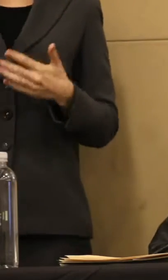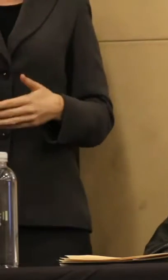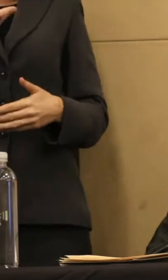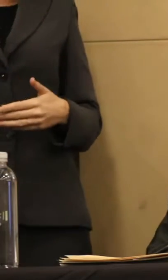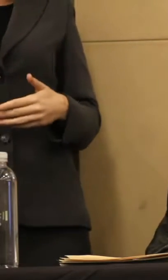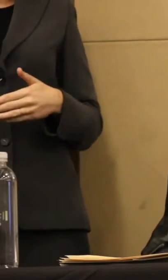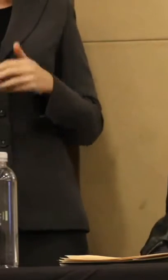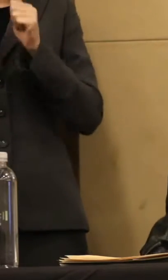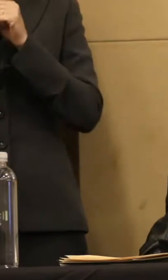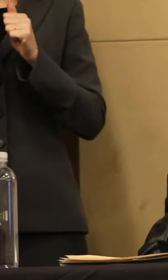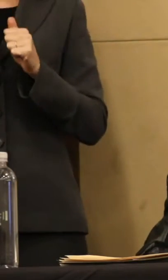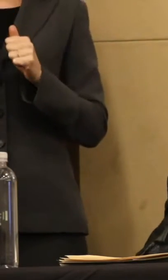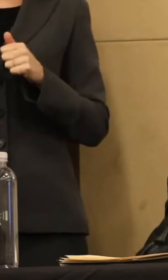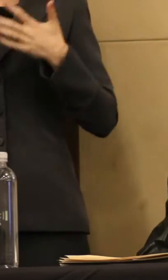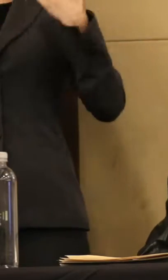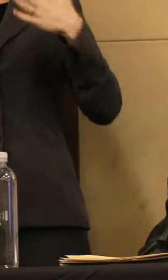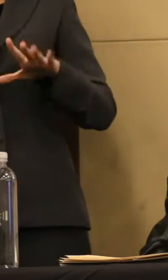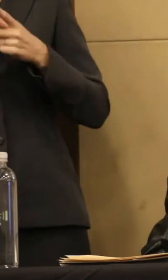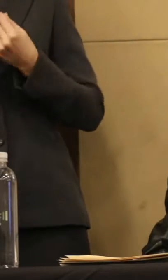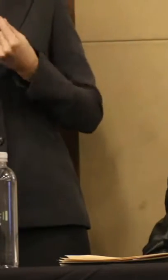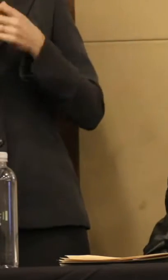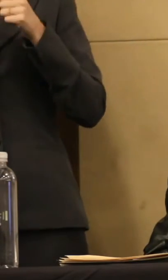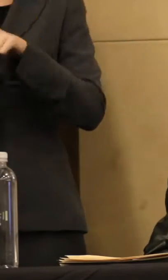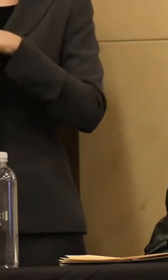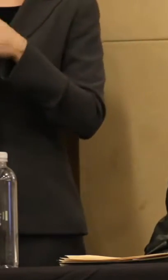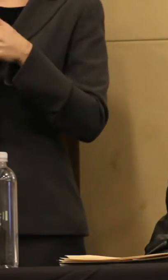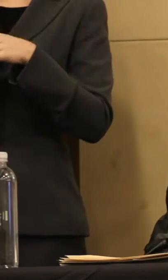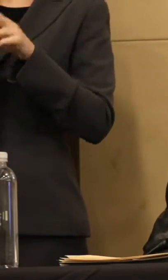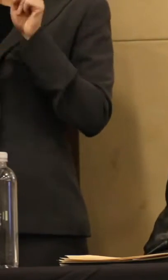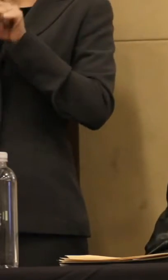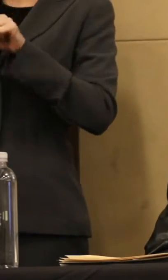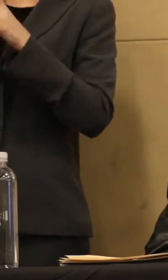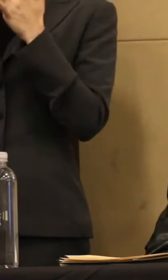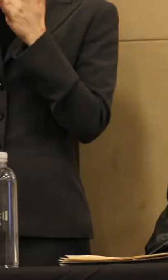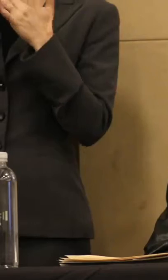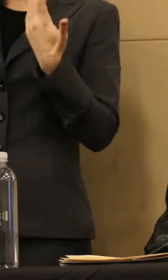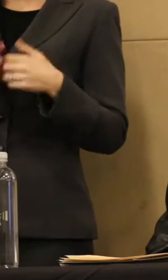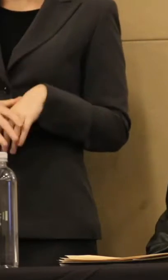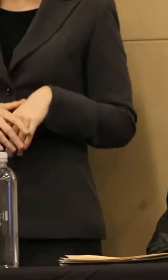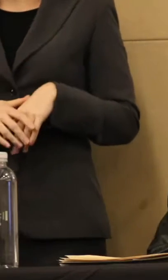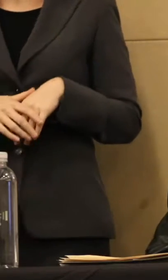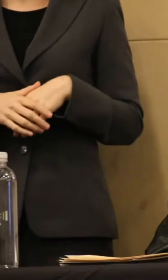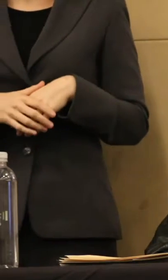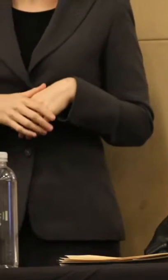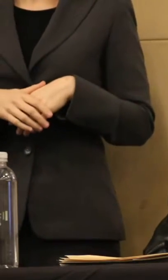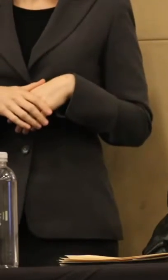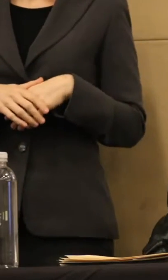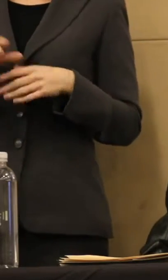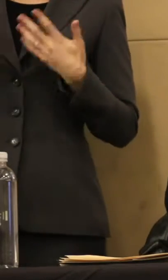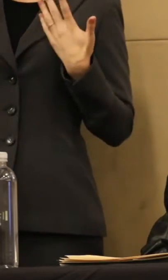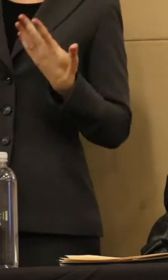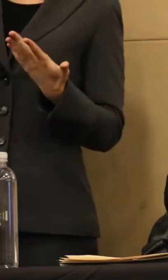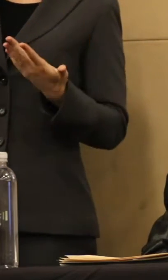So, I think it's really worth looking at especially if you're thinking of you know, you need some